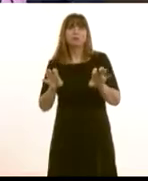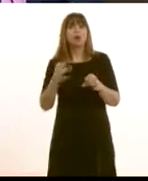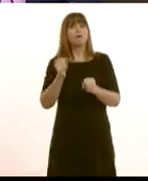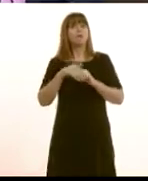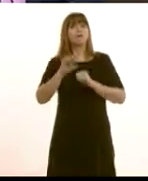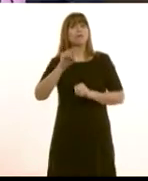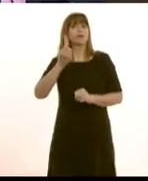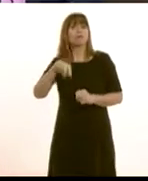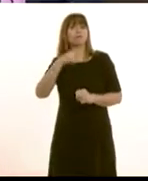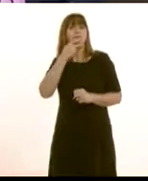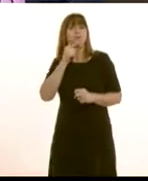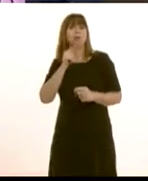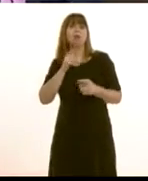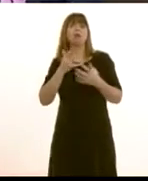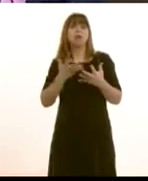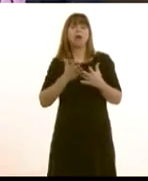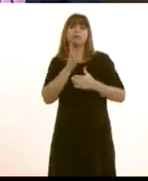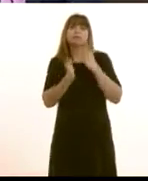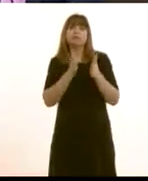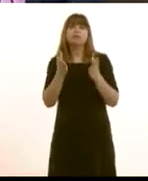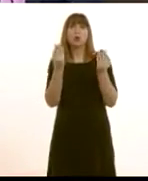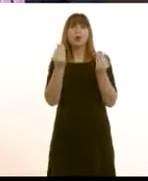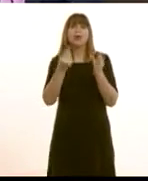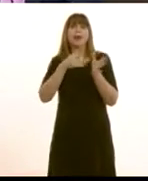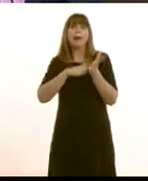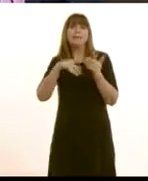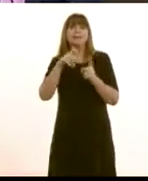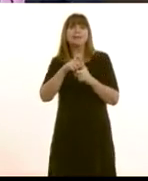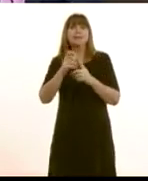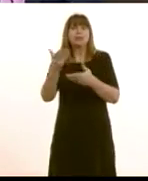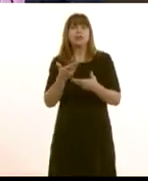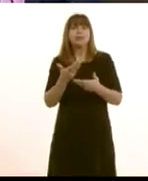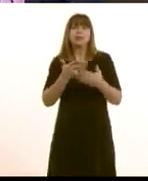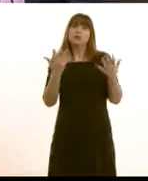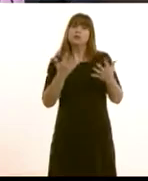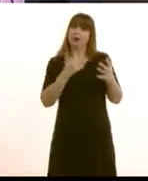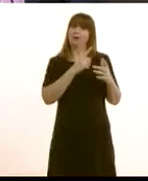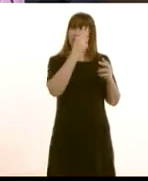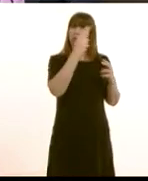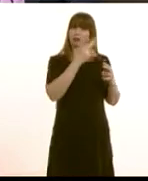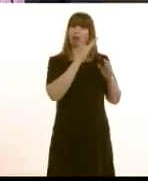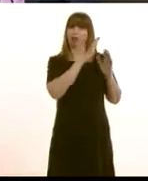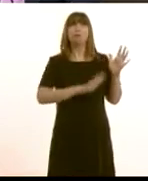people accessing wet AMD services in secondary care across Wales, and we anticipate moving